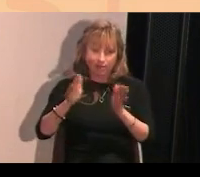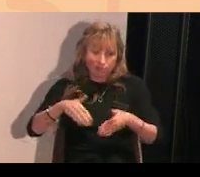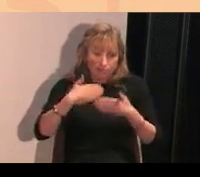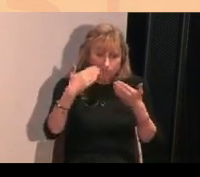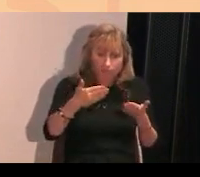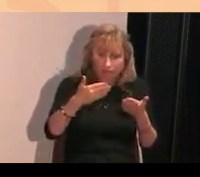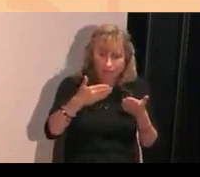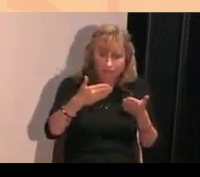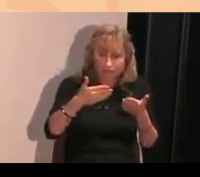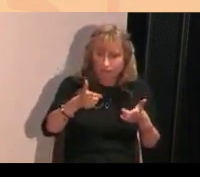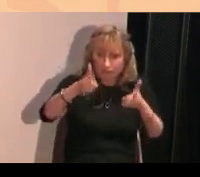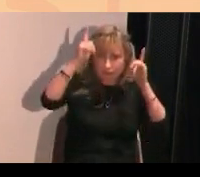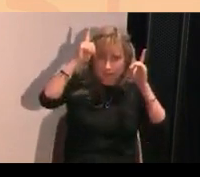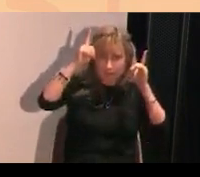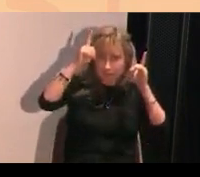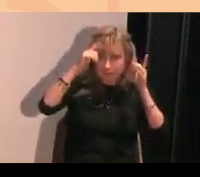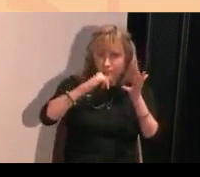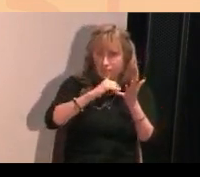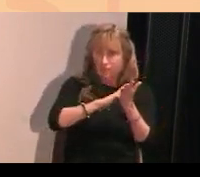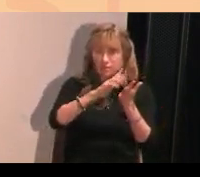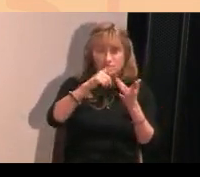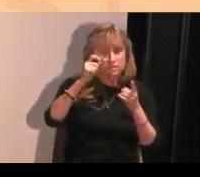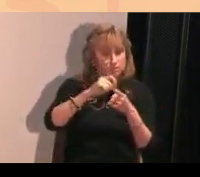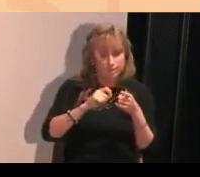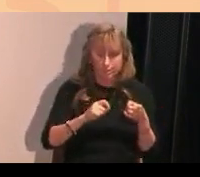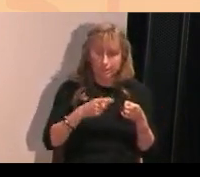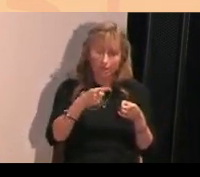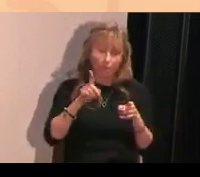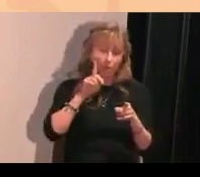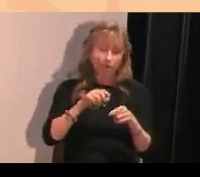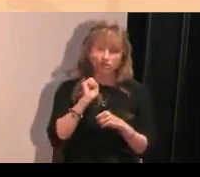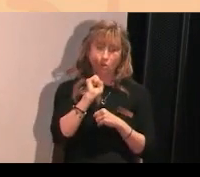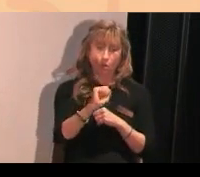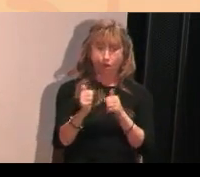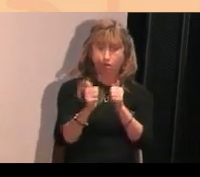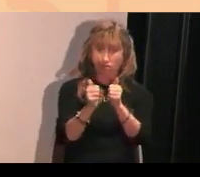but she also had remarkable colleagues working alongside